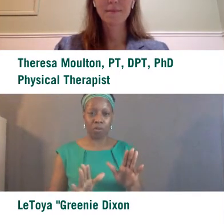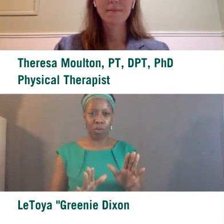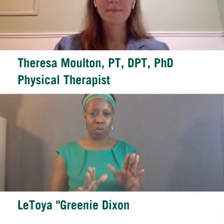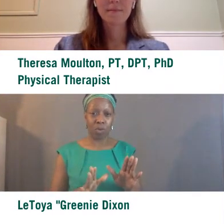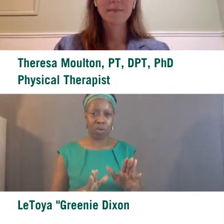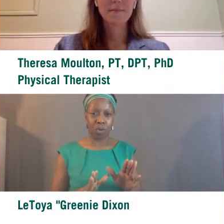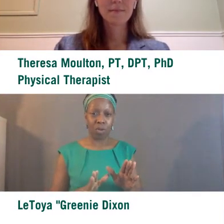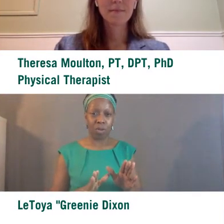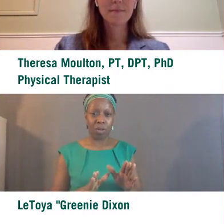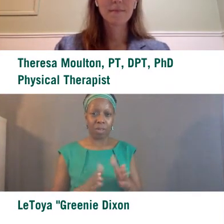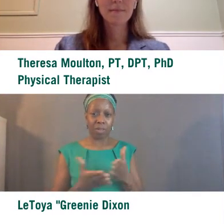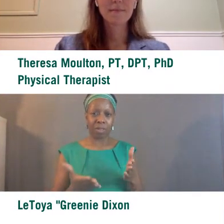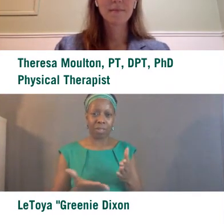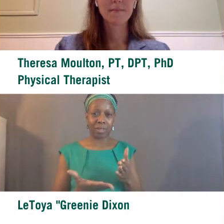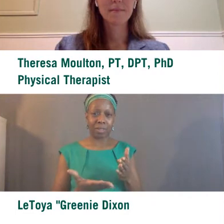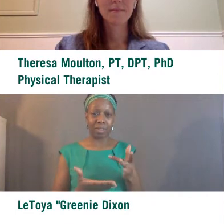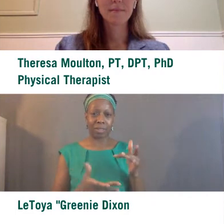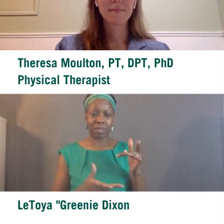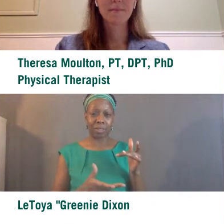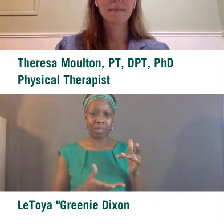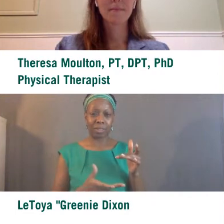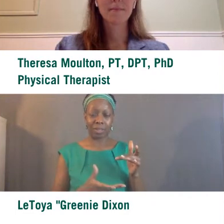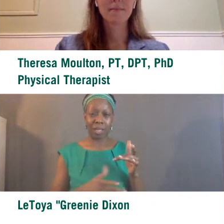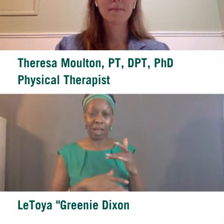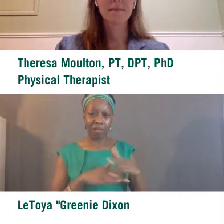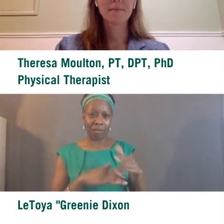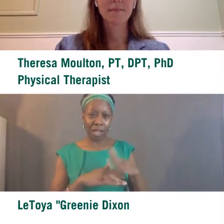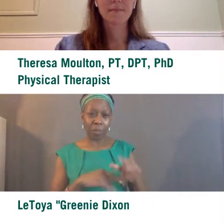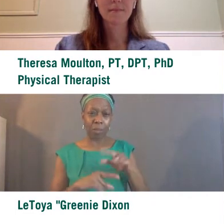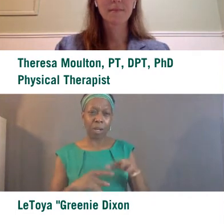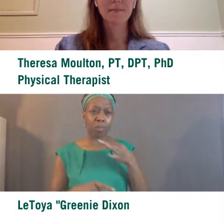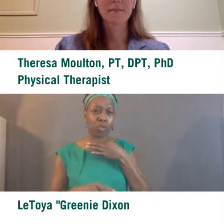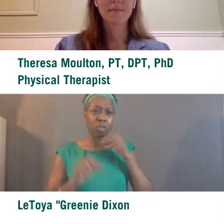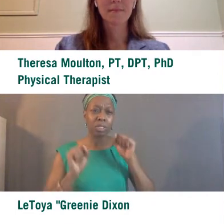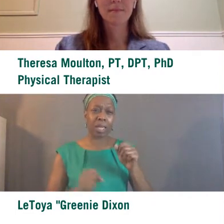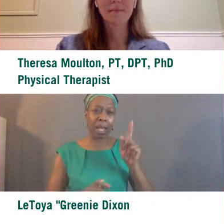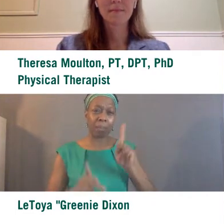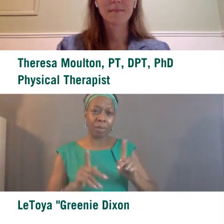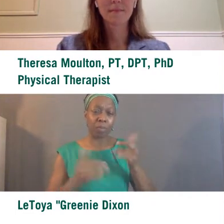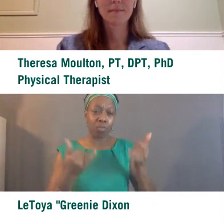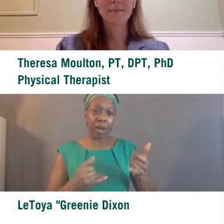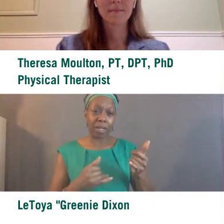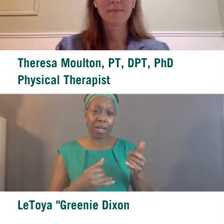Can people access that right now? What actually that means if they want to be able to access some of these.